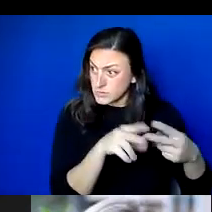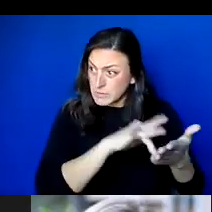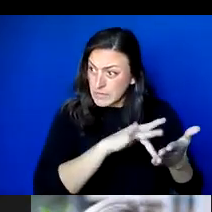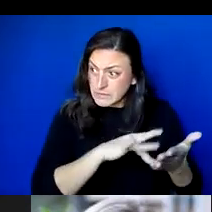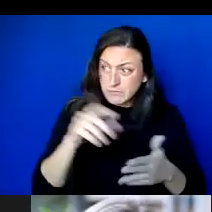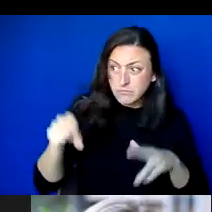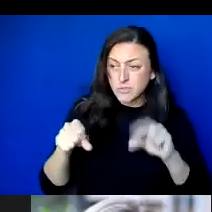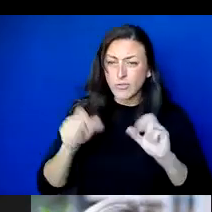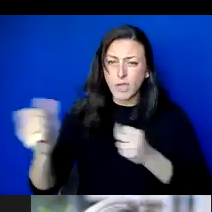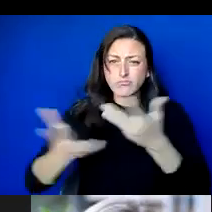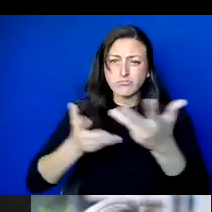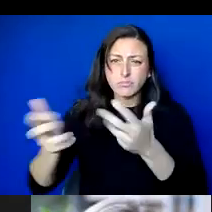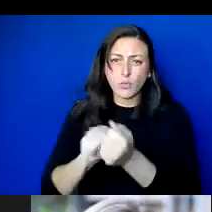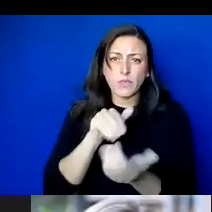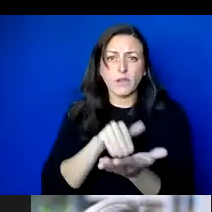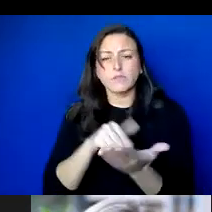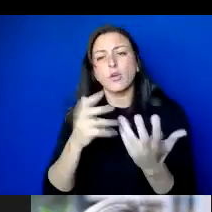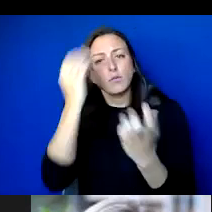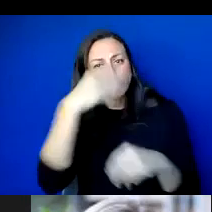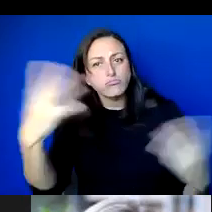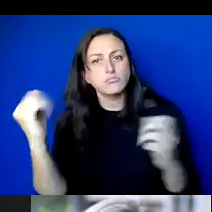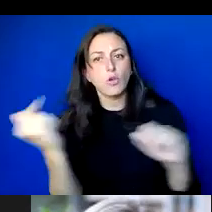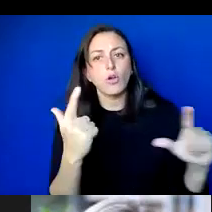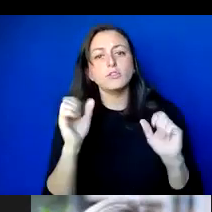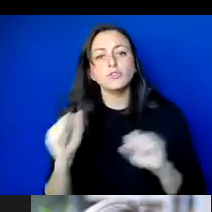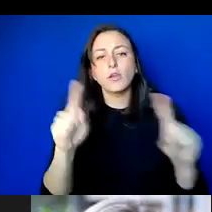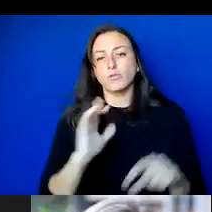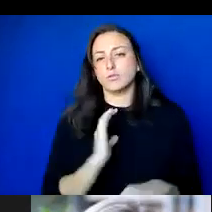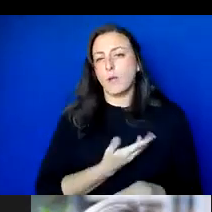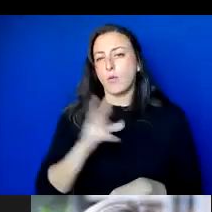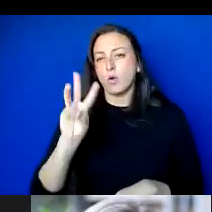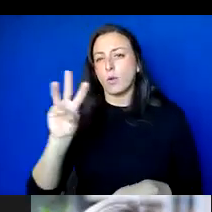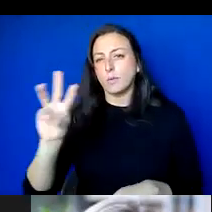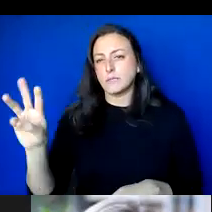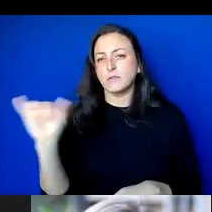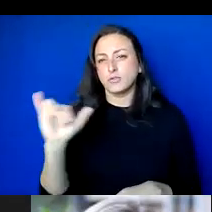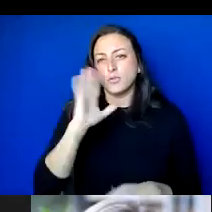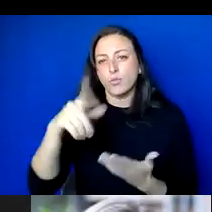too by going to the CDPHE website that discusses treatments. Next slide please.